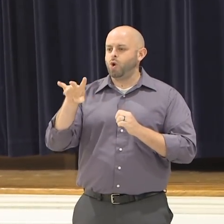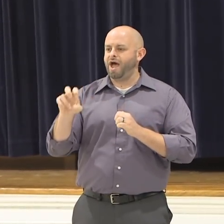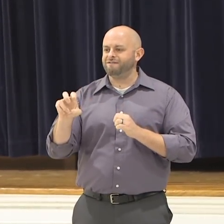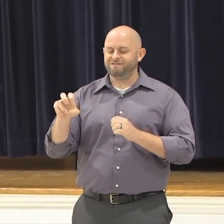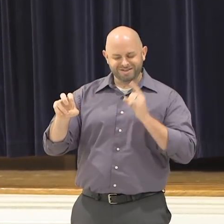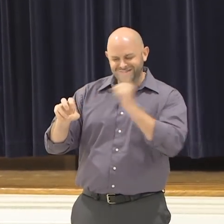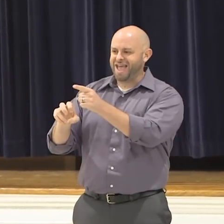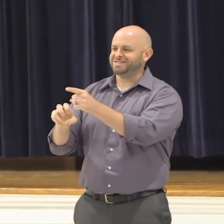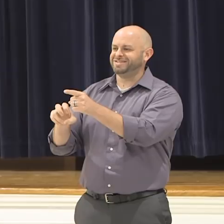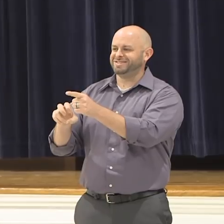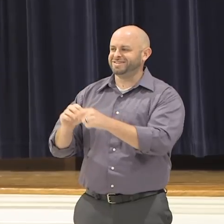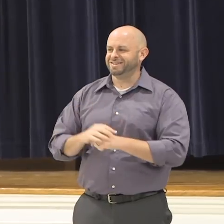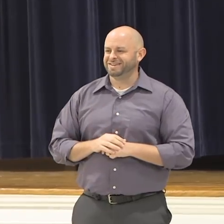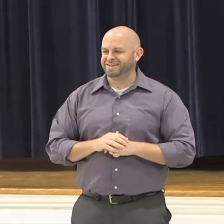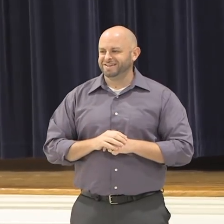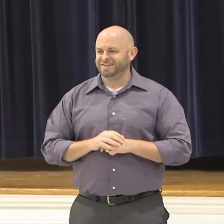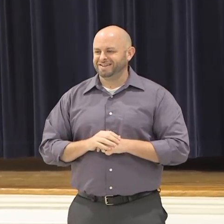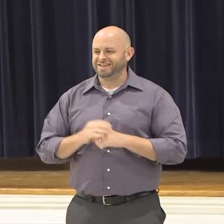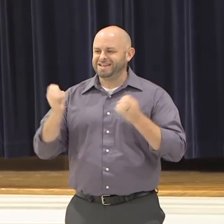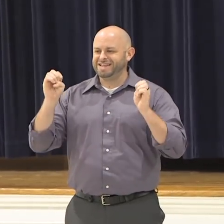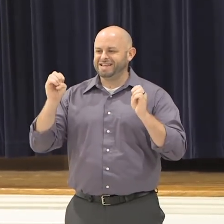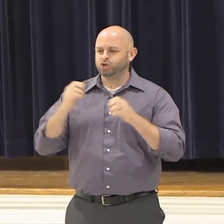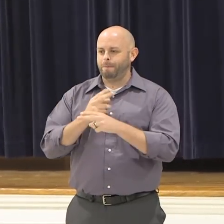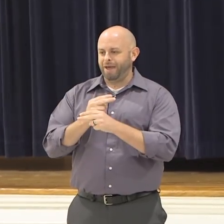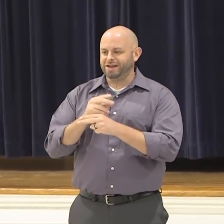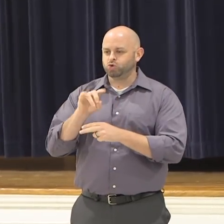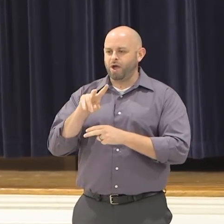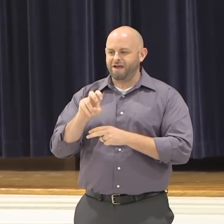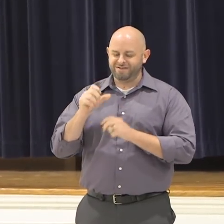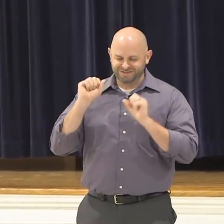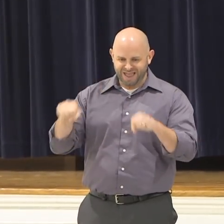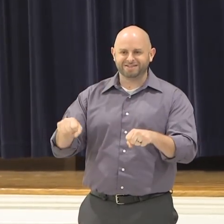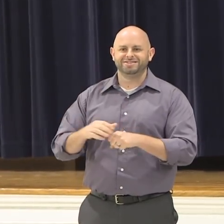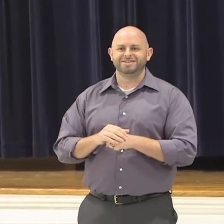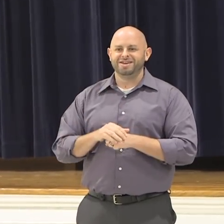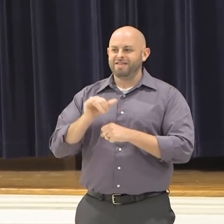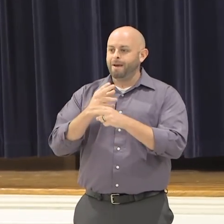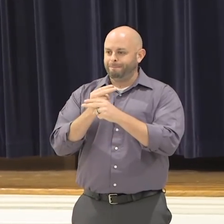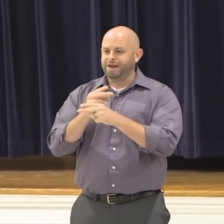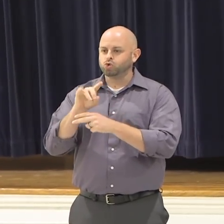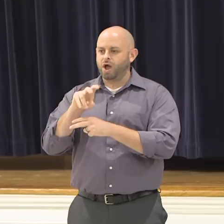bunny drive that's right so that bunny drive gave over 2800